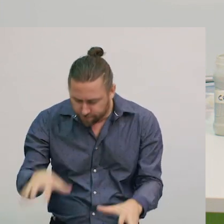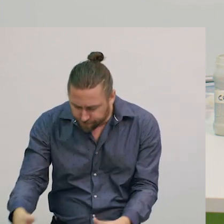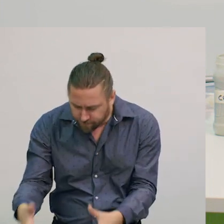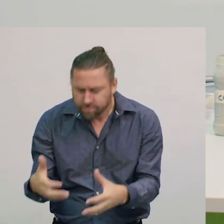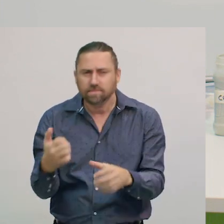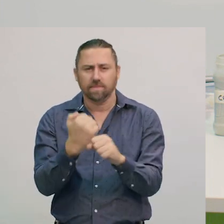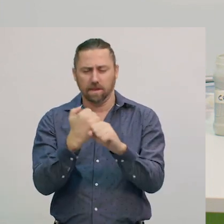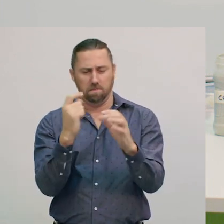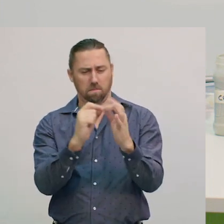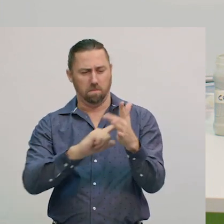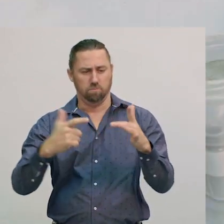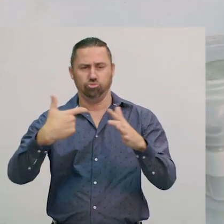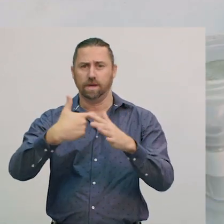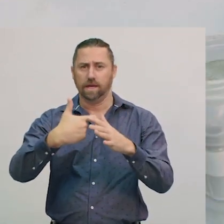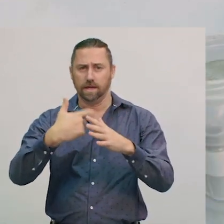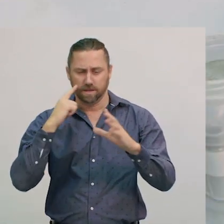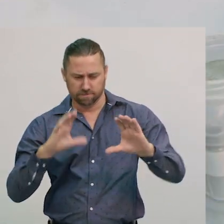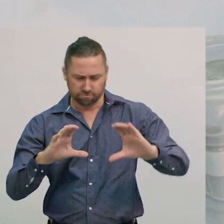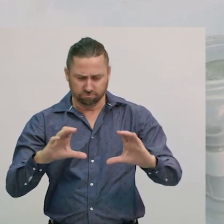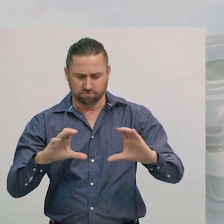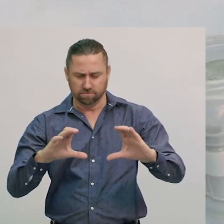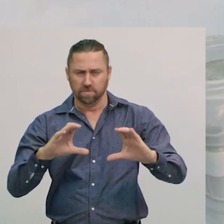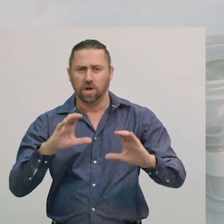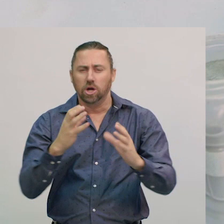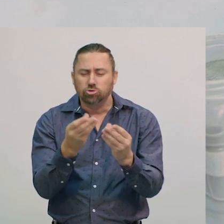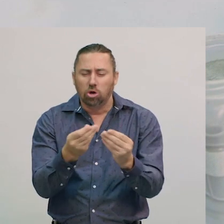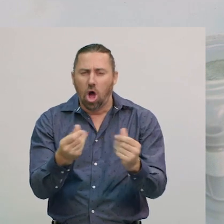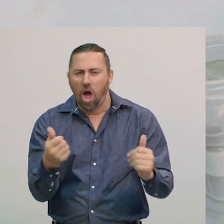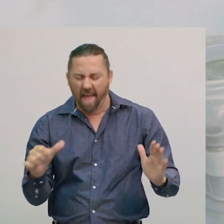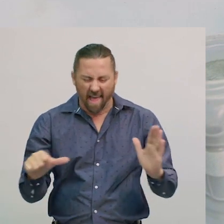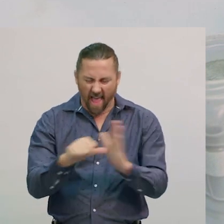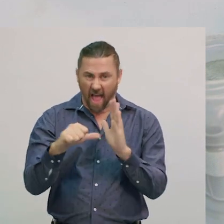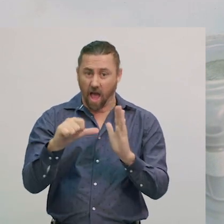Sometimes people just let it dry, and let it go hard.